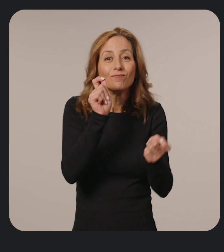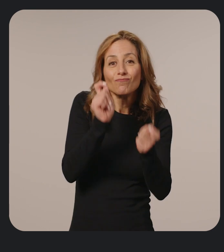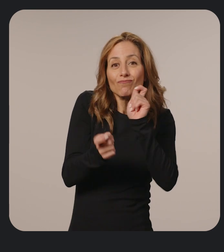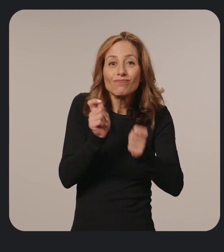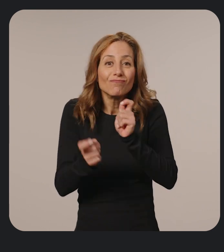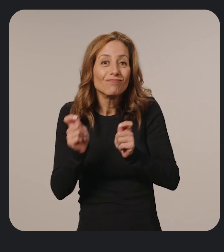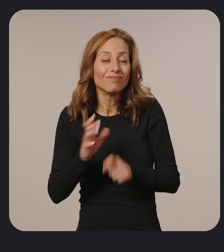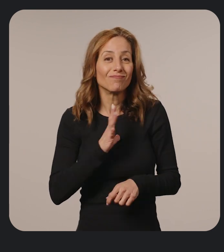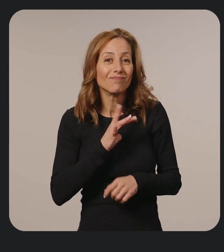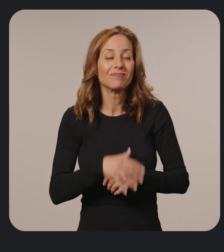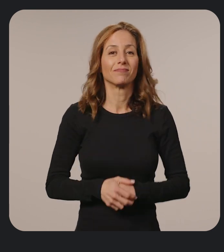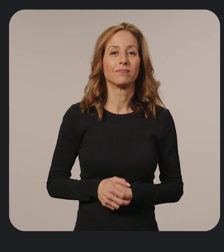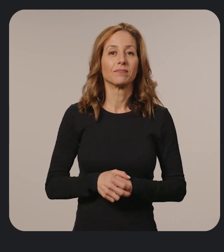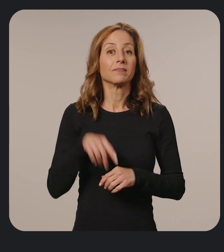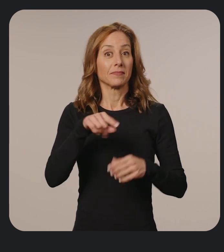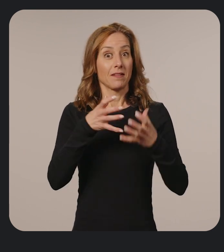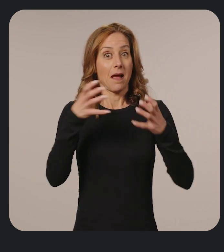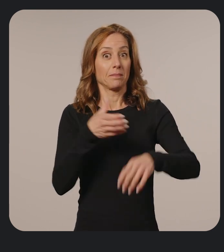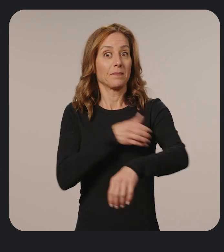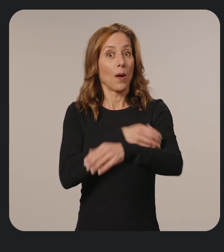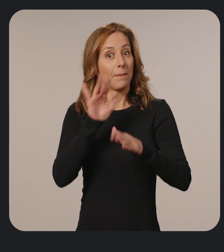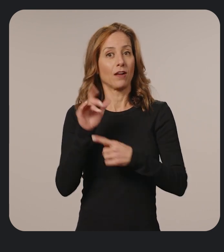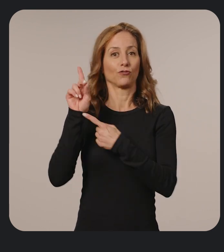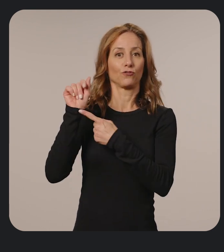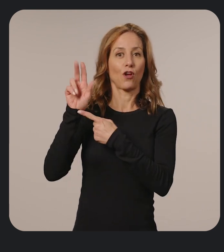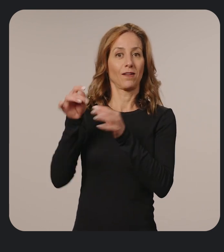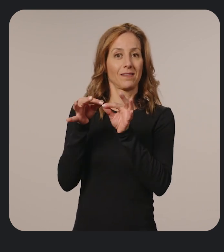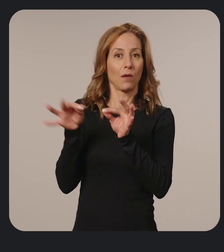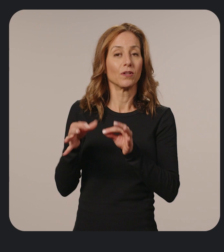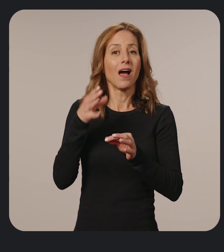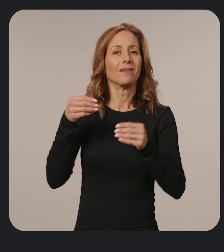enables you to learn from it and customize it. Much of this is powered by the Dart